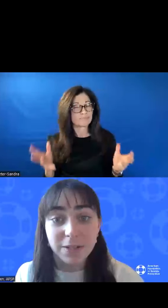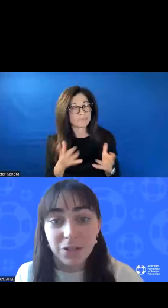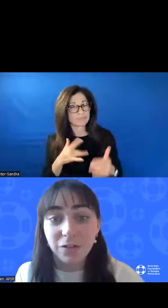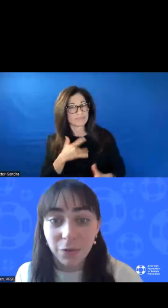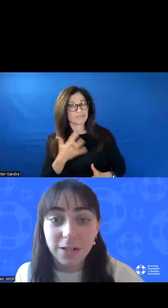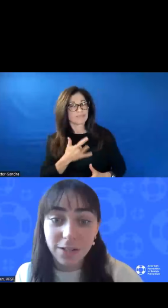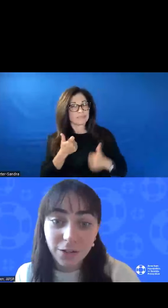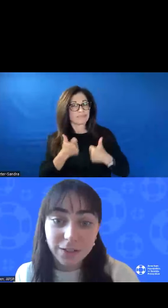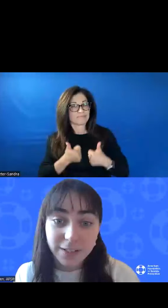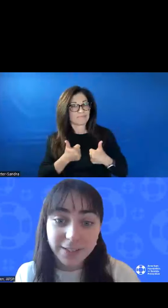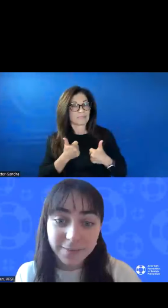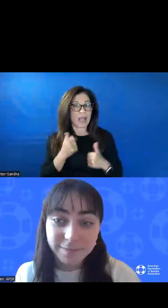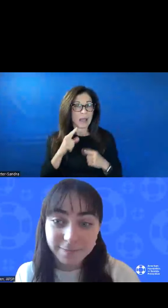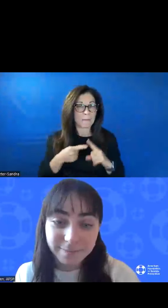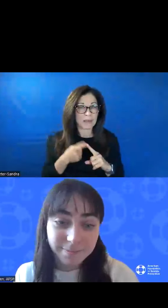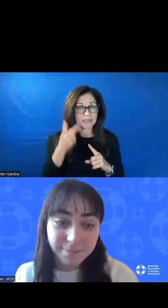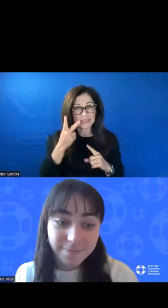PRIORITIZATION OF CRISIS SERVICES. >>: